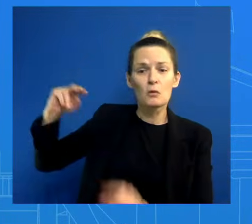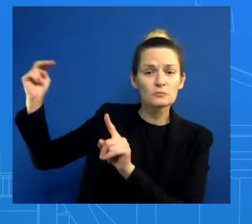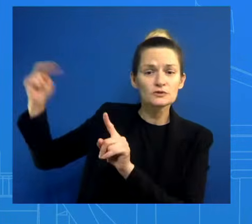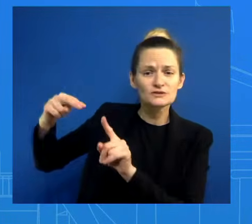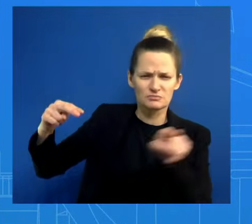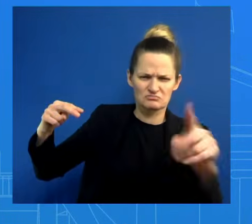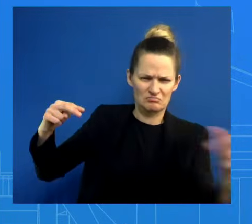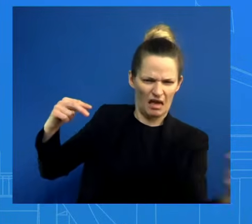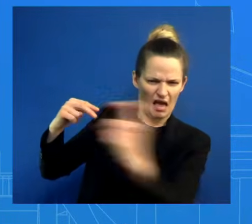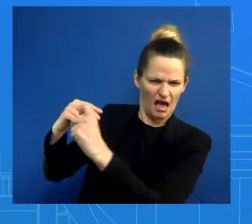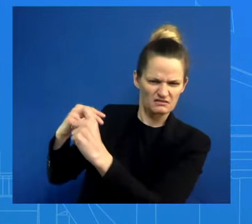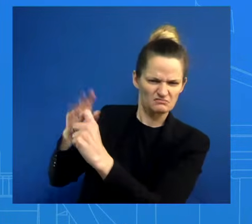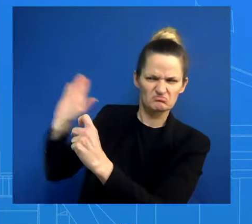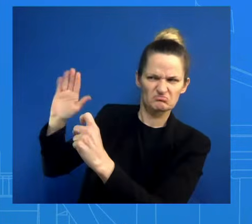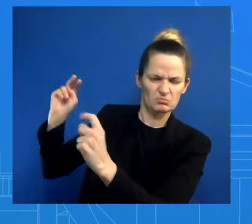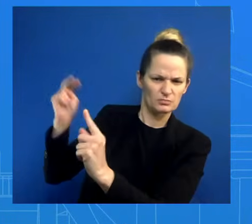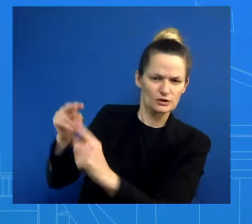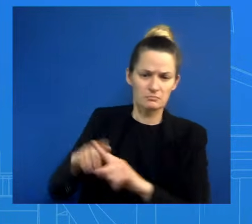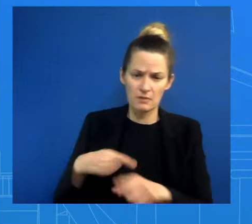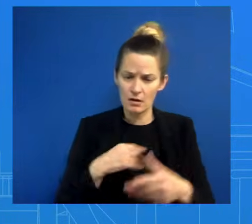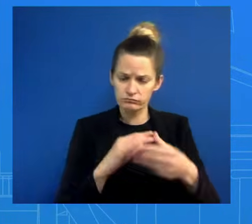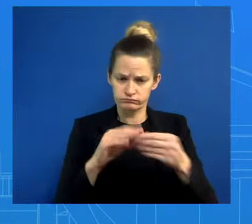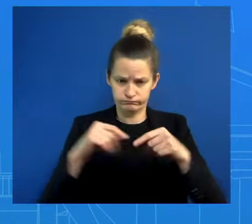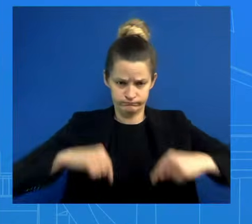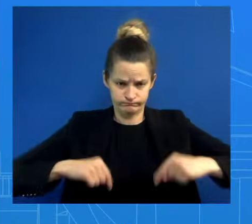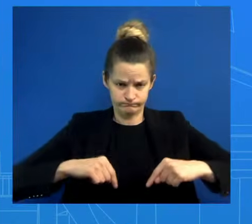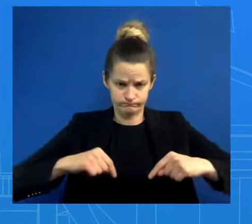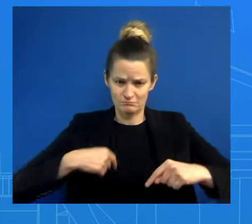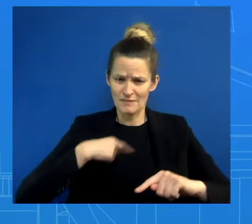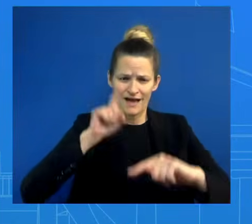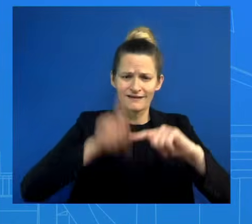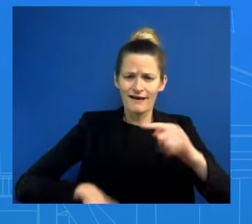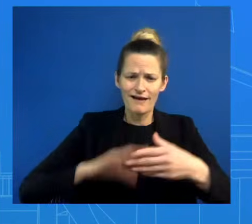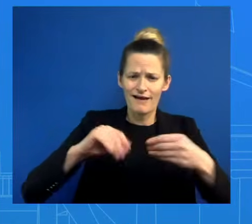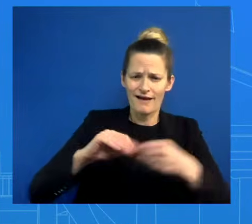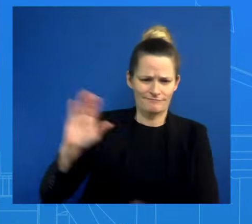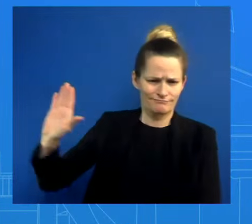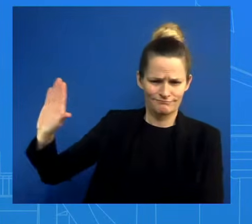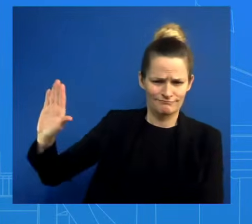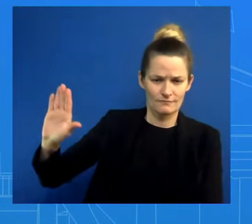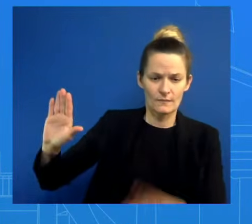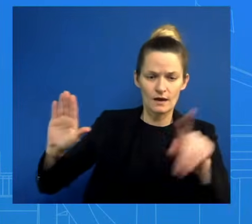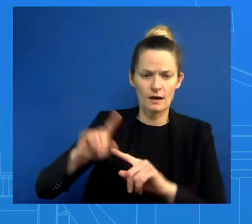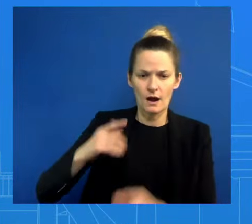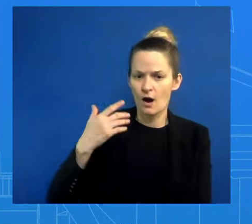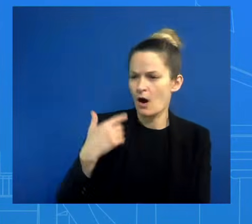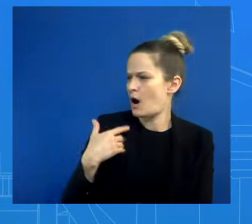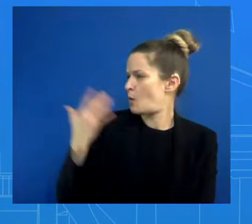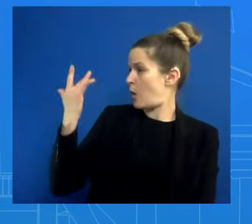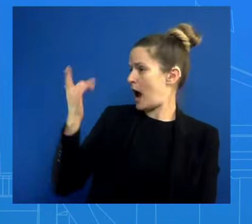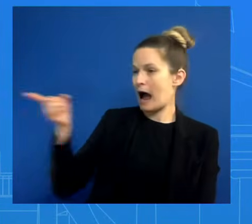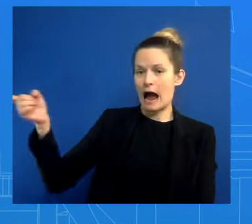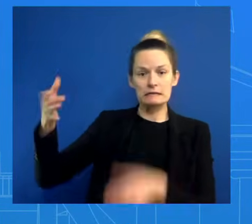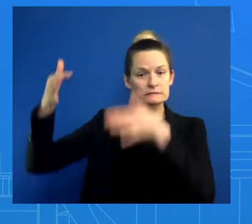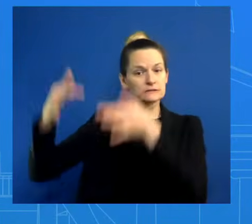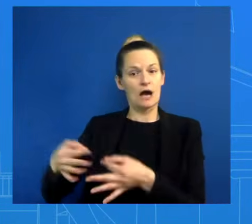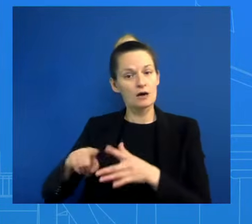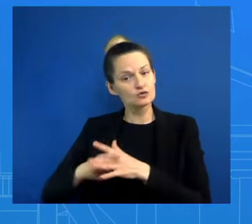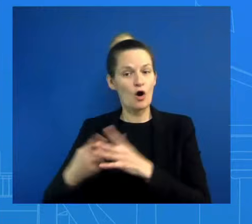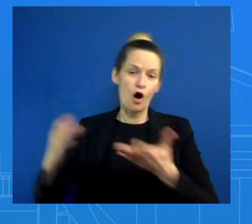But I can't speak to a different country's reasoning for -- their own reasoning for taking action. But clearly, this is an important action